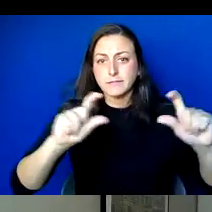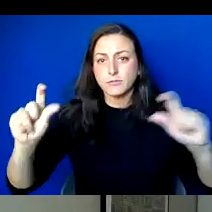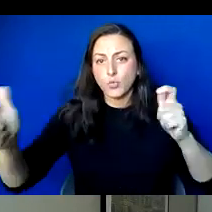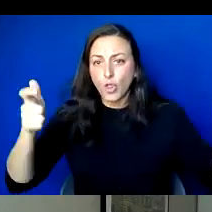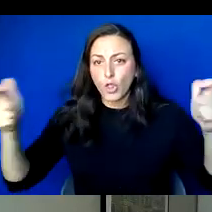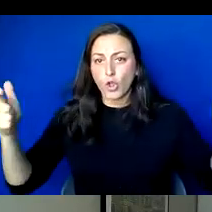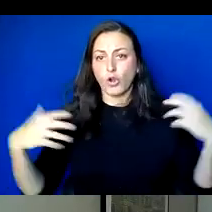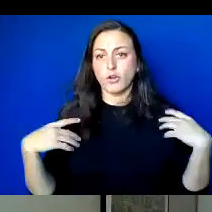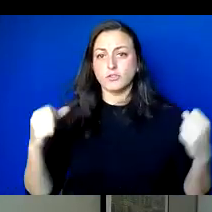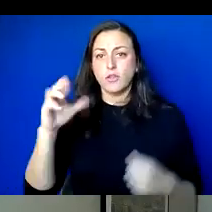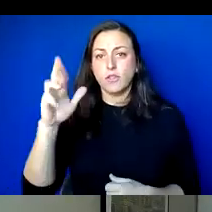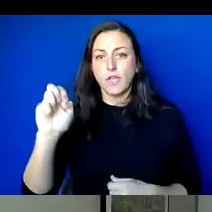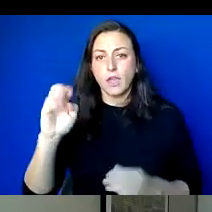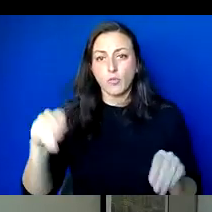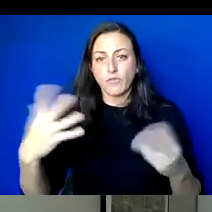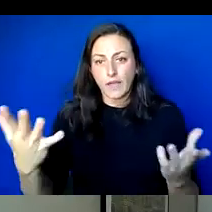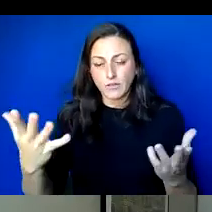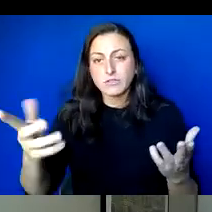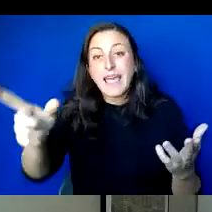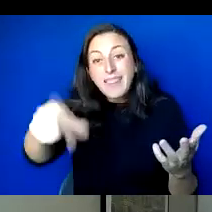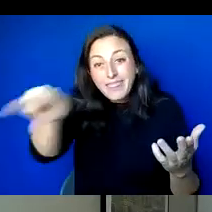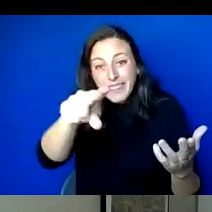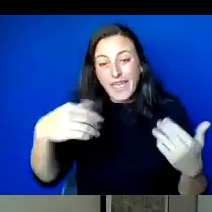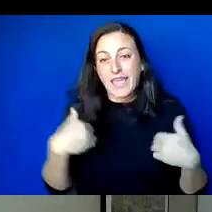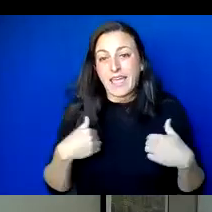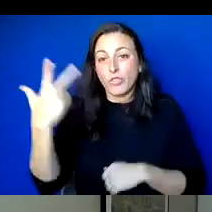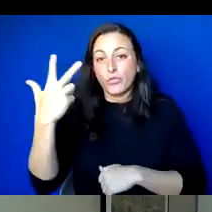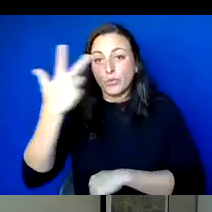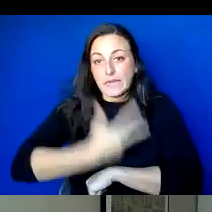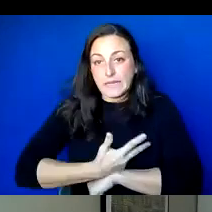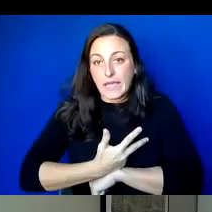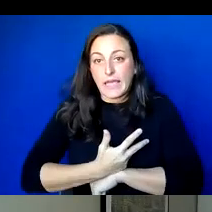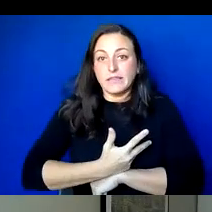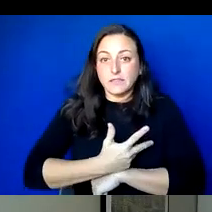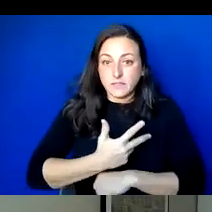and then they have three days to you know get those vaccines into folks’ arms.